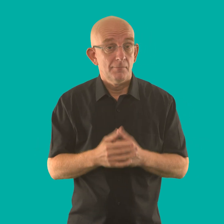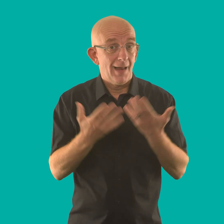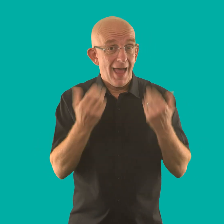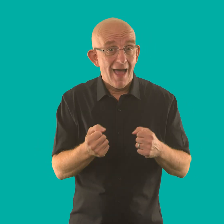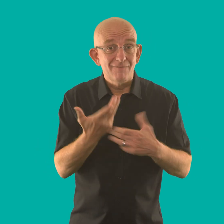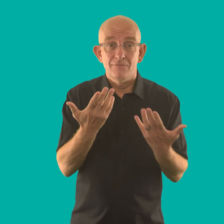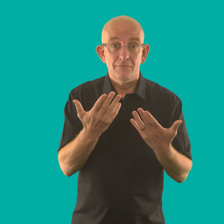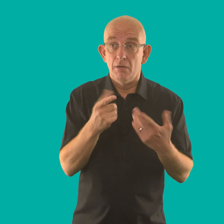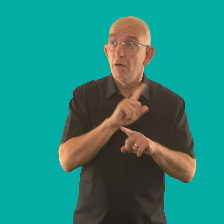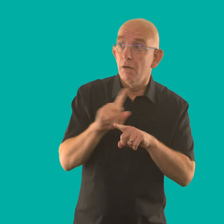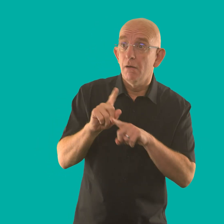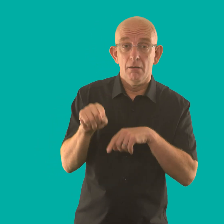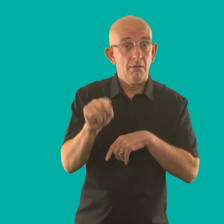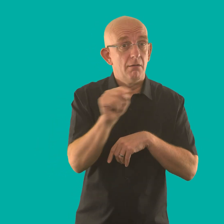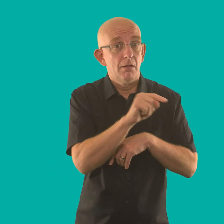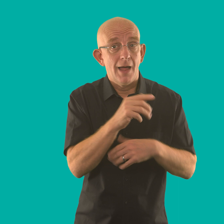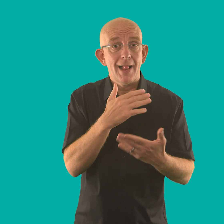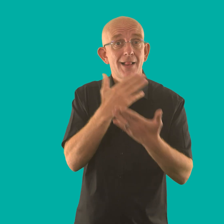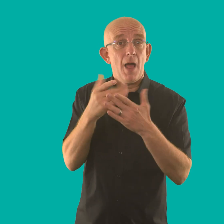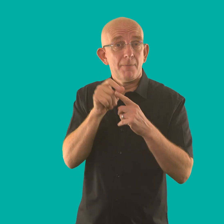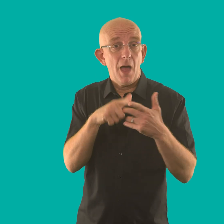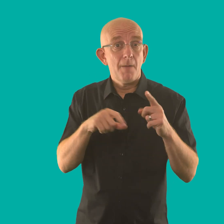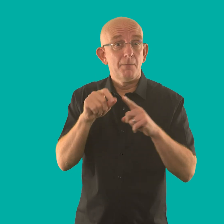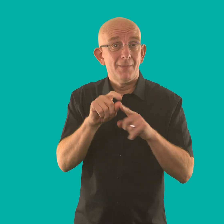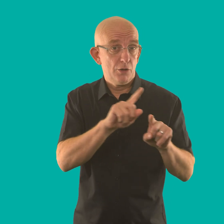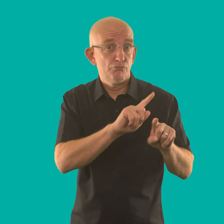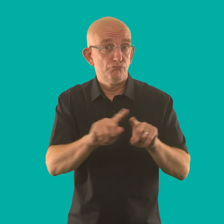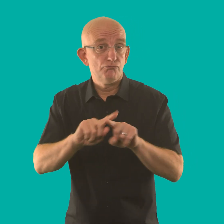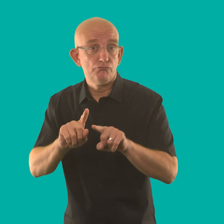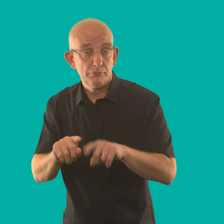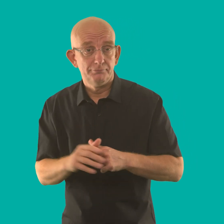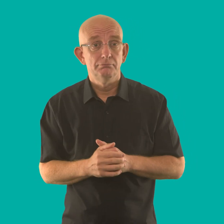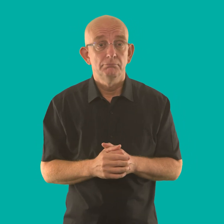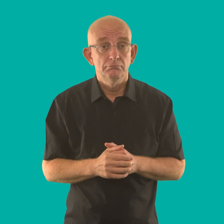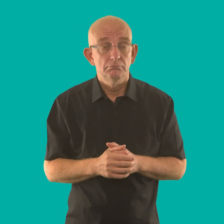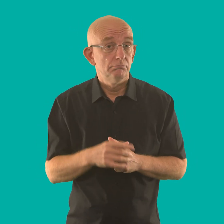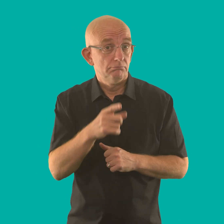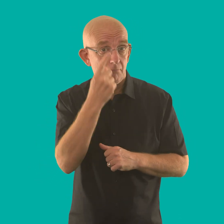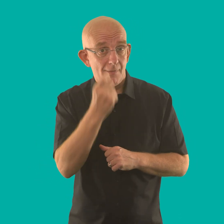There are different ways to make a claim for PIP.